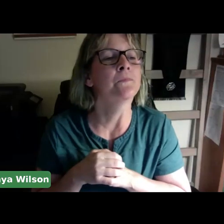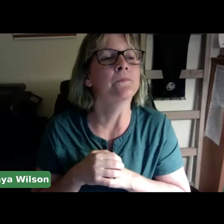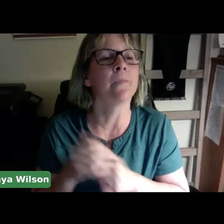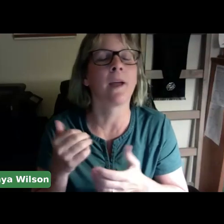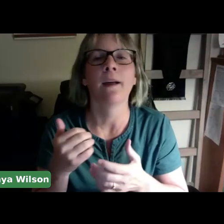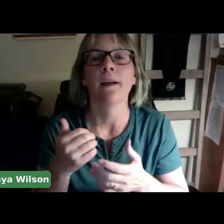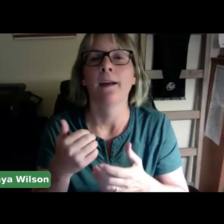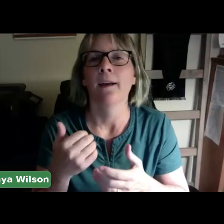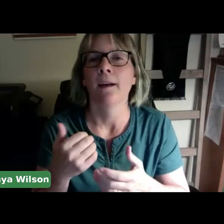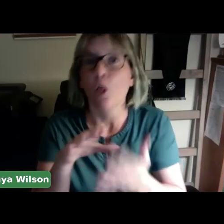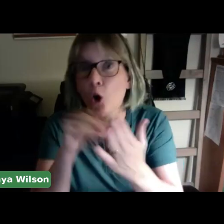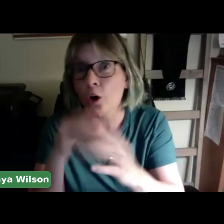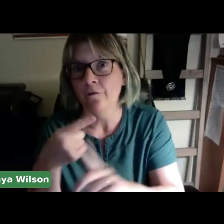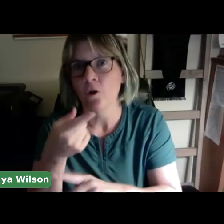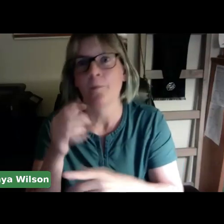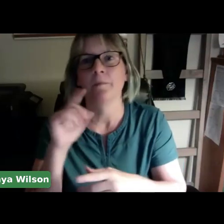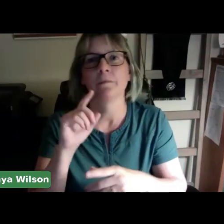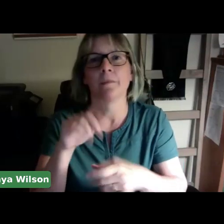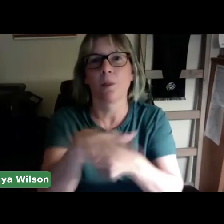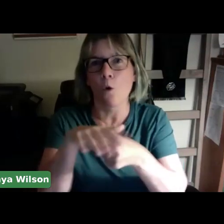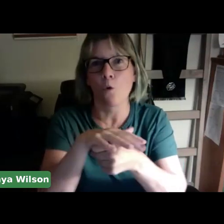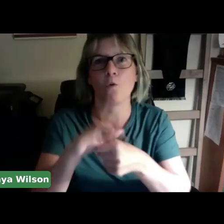What does the quality look like for them?